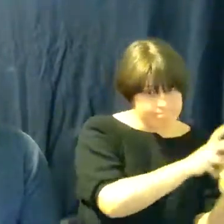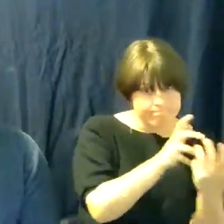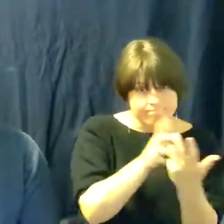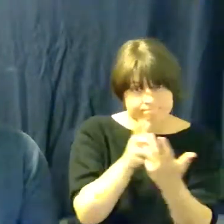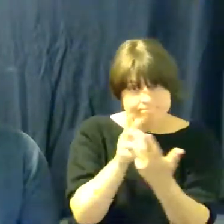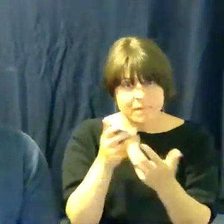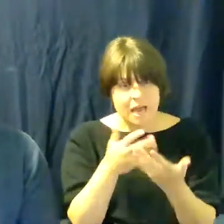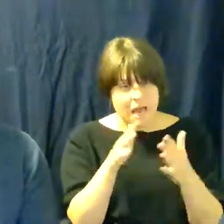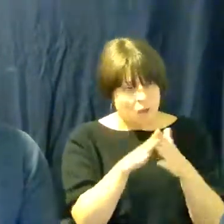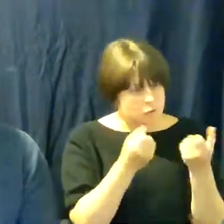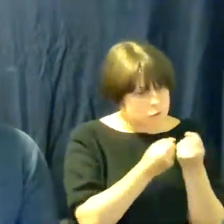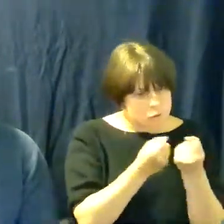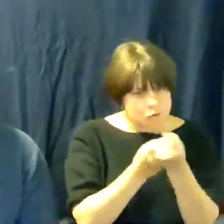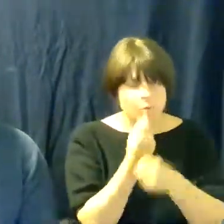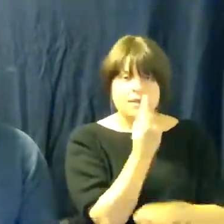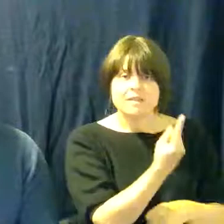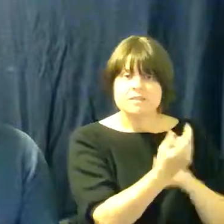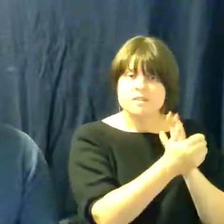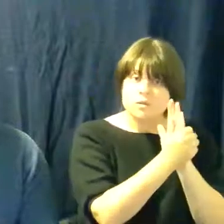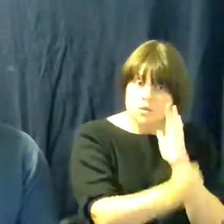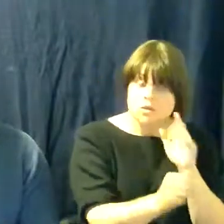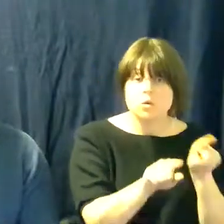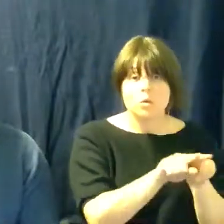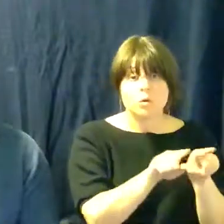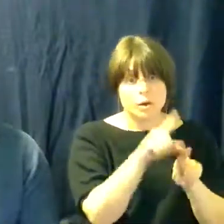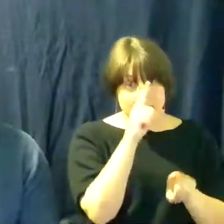address the best needs of